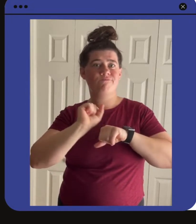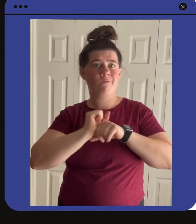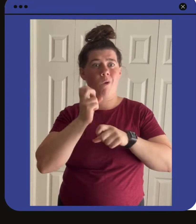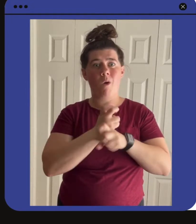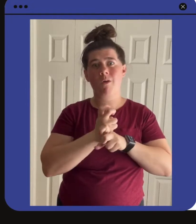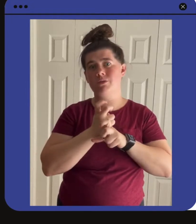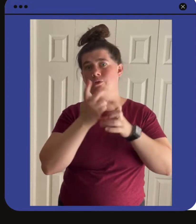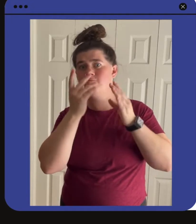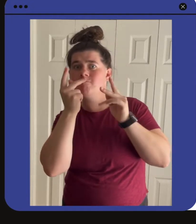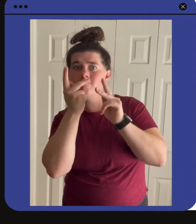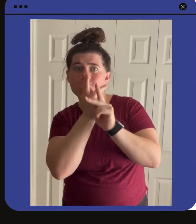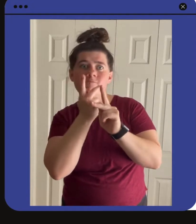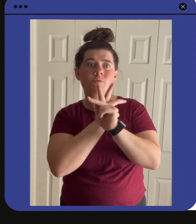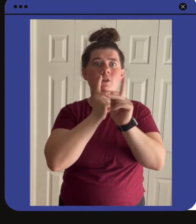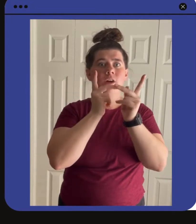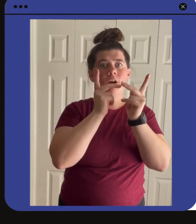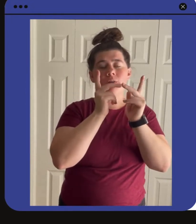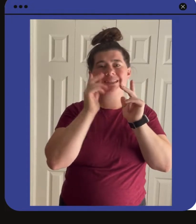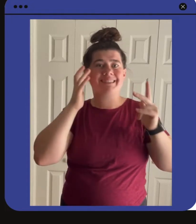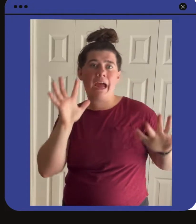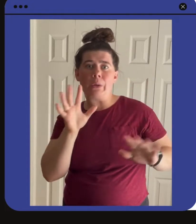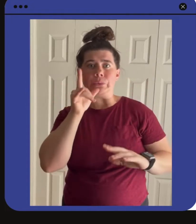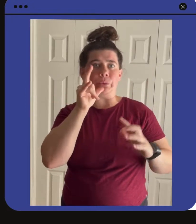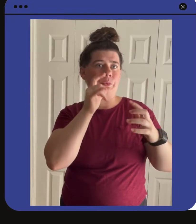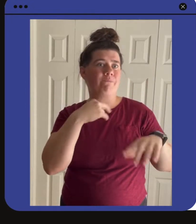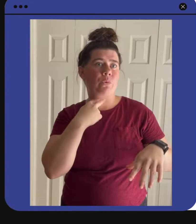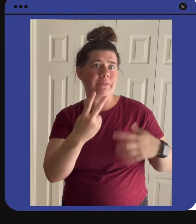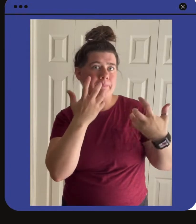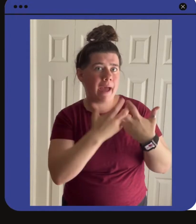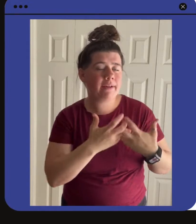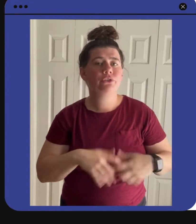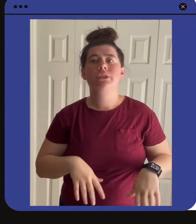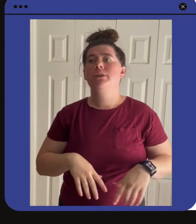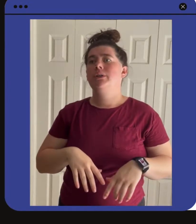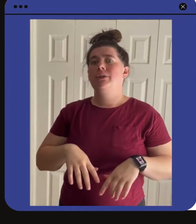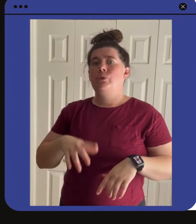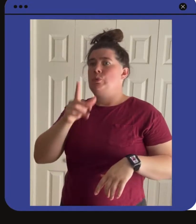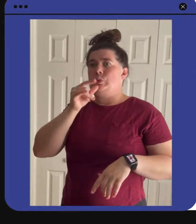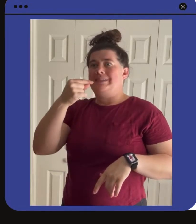and they're working incredibly hard to process. Sounds and figure out who's voice matches.